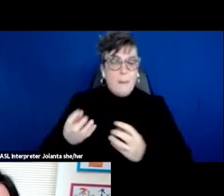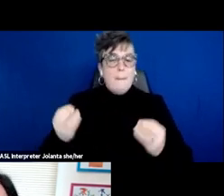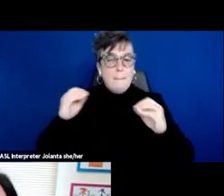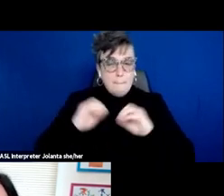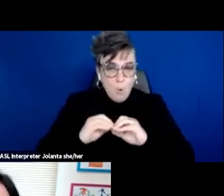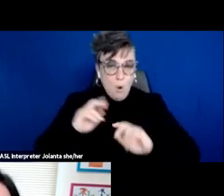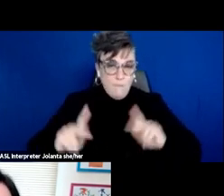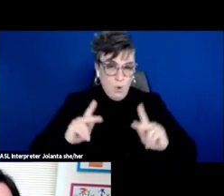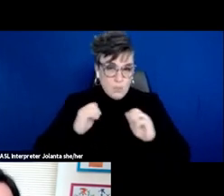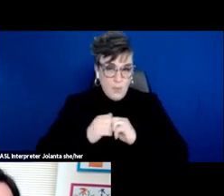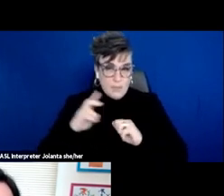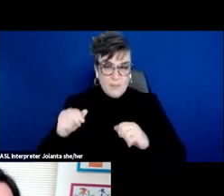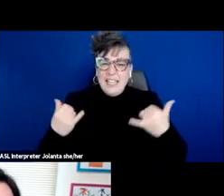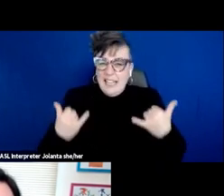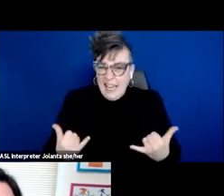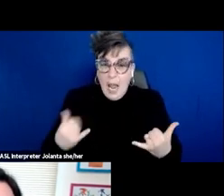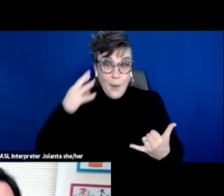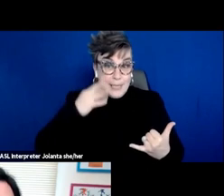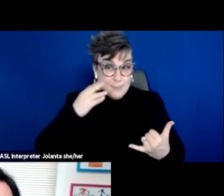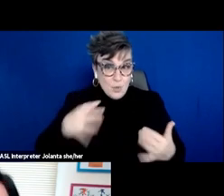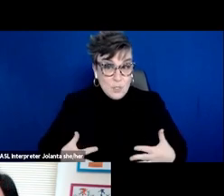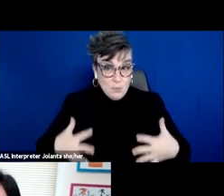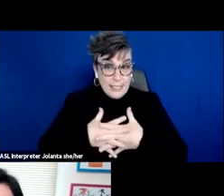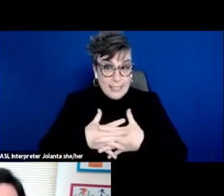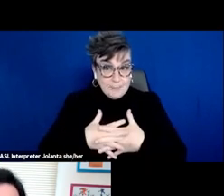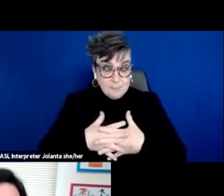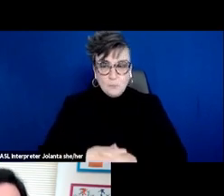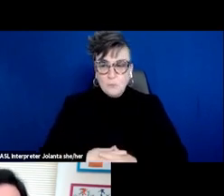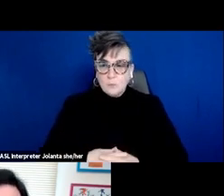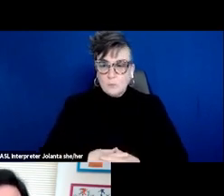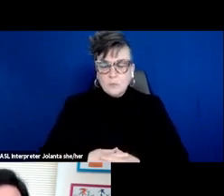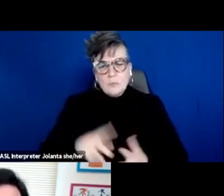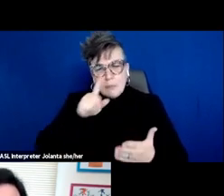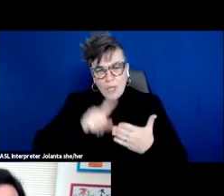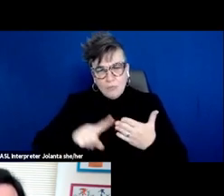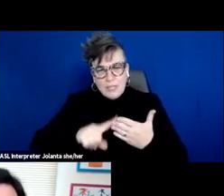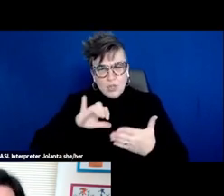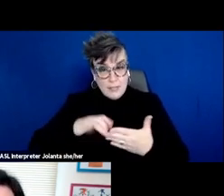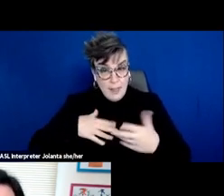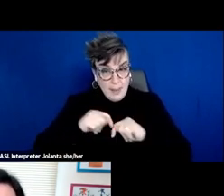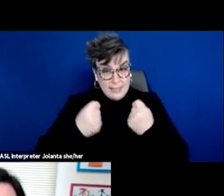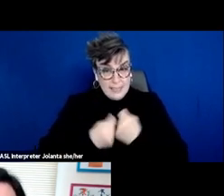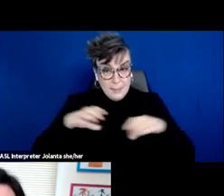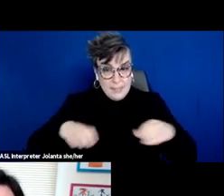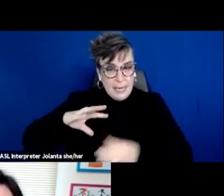now experience pregnancy. In research that my team has done including my good colleague